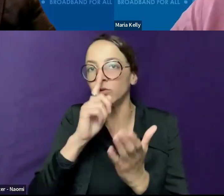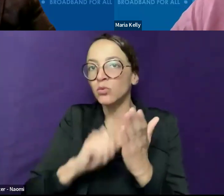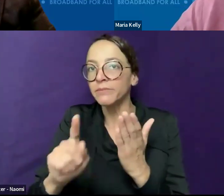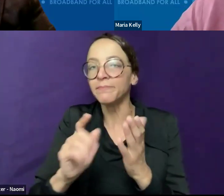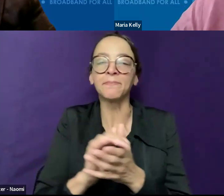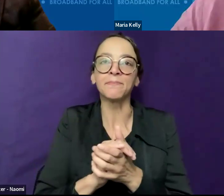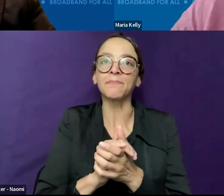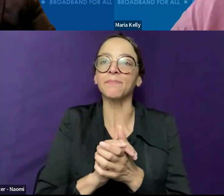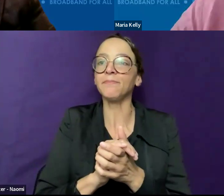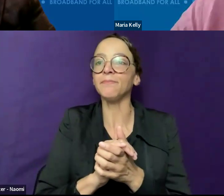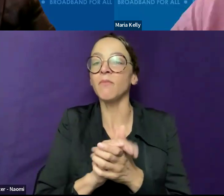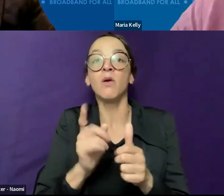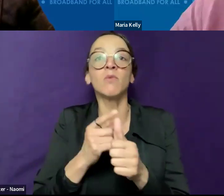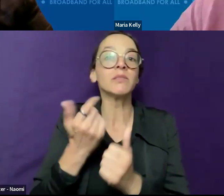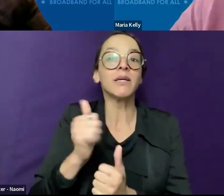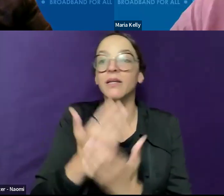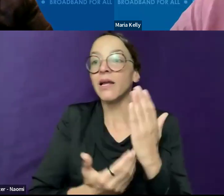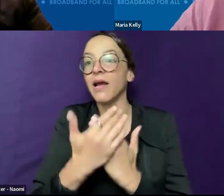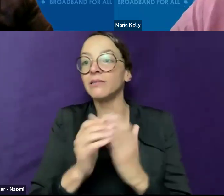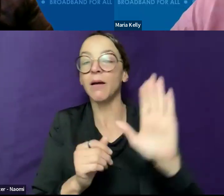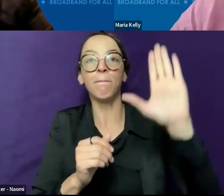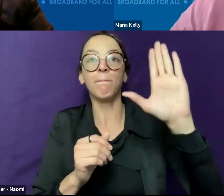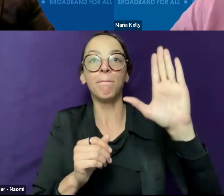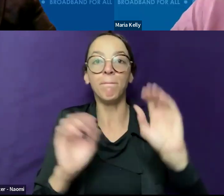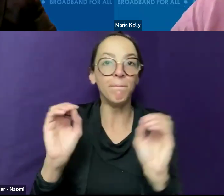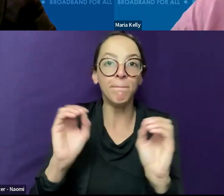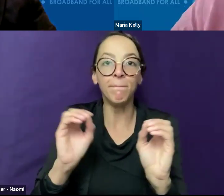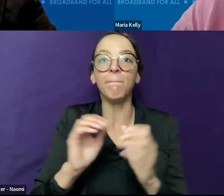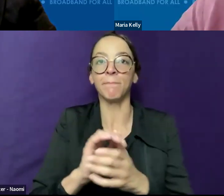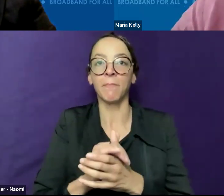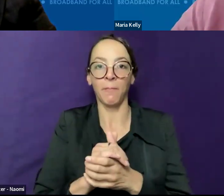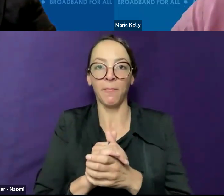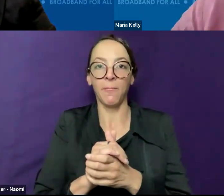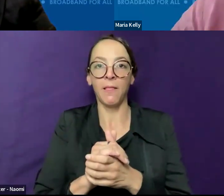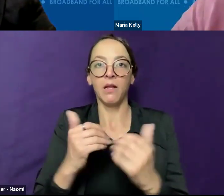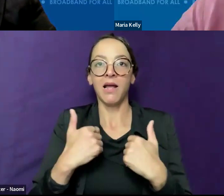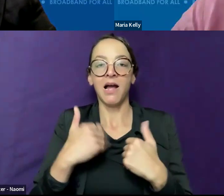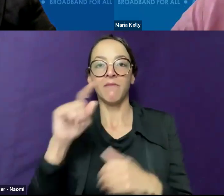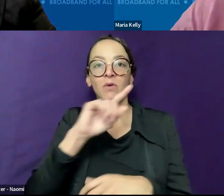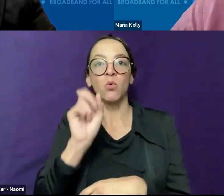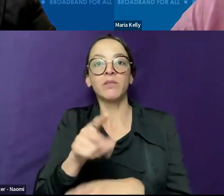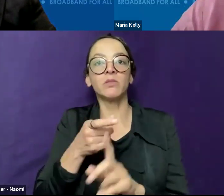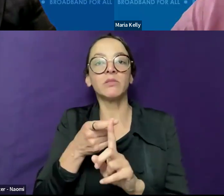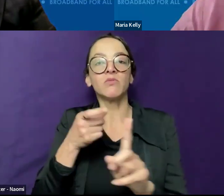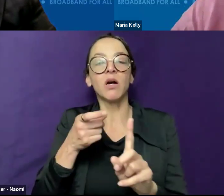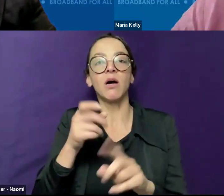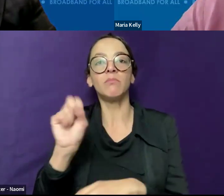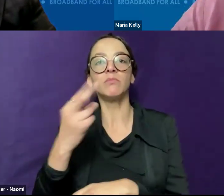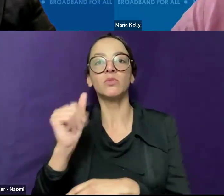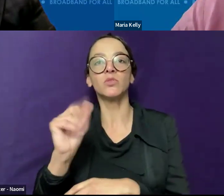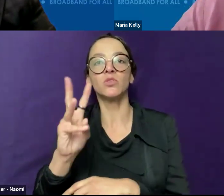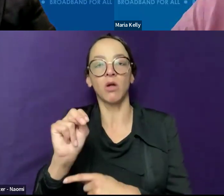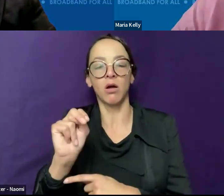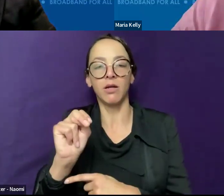do we have any hands up? No hands up. So, we have a question from Shawn, how can California adult